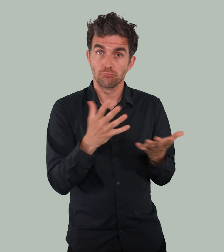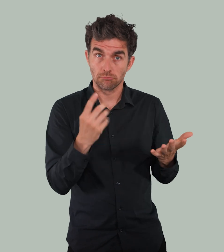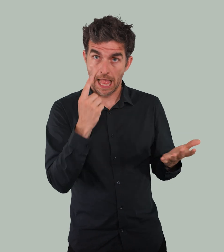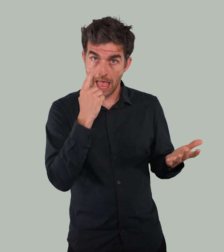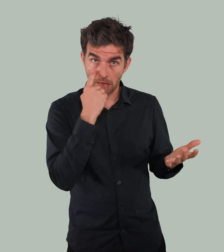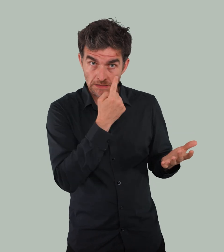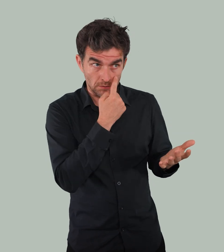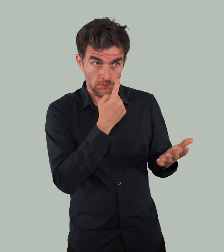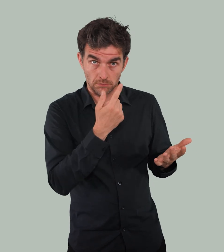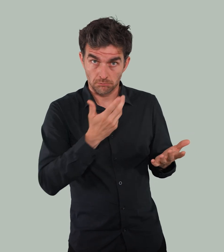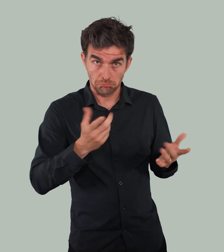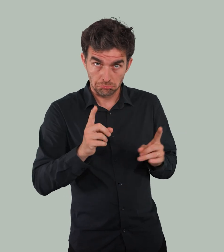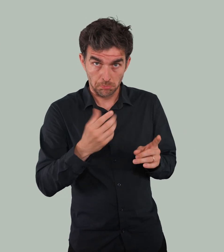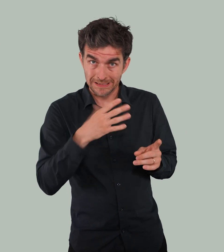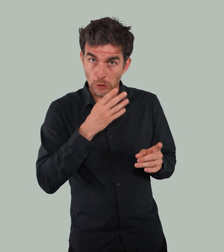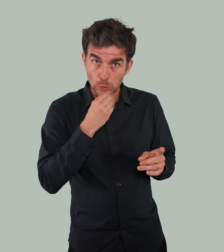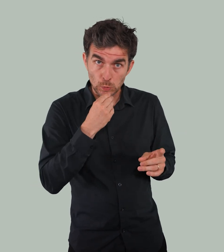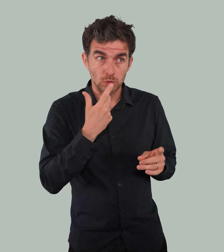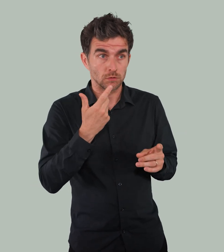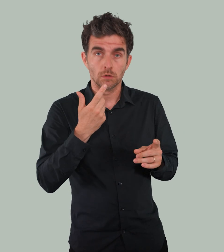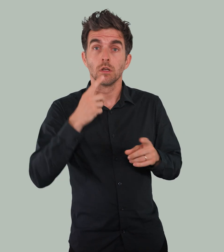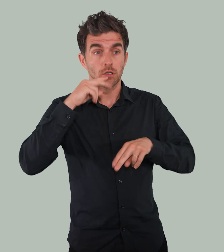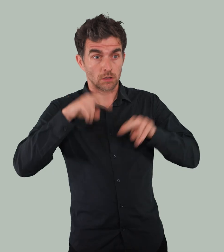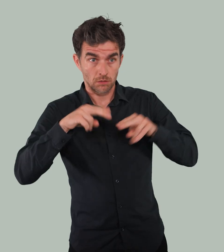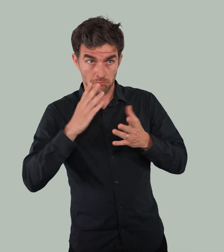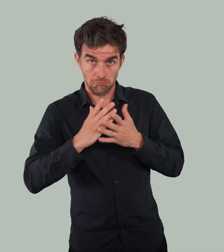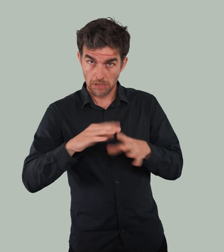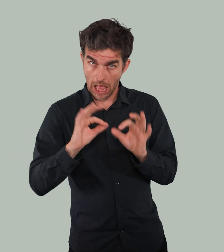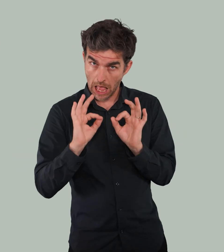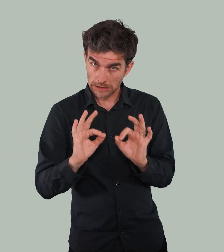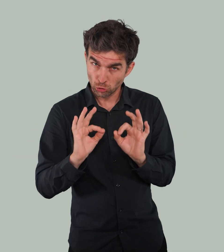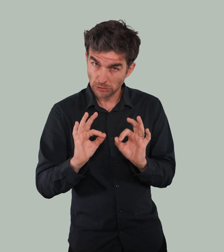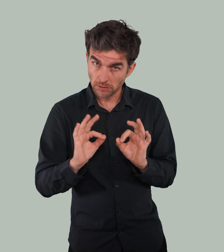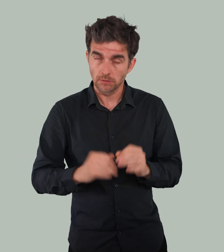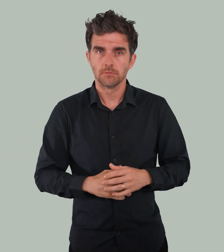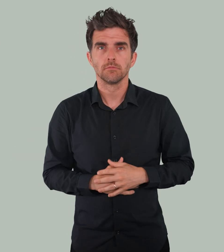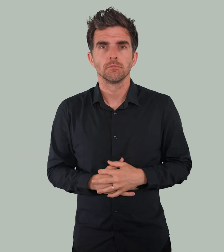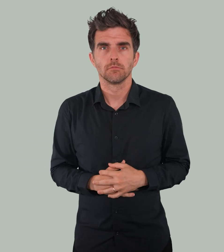evidence is considered and the accuracy of assessments.